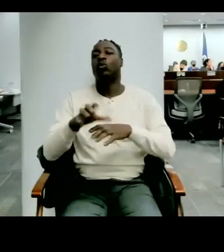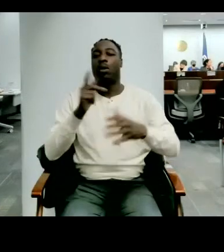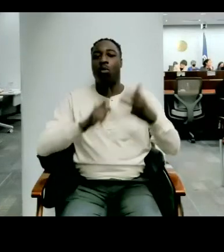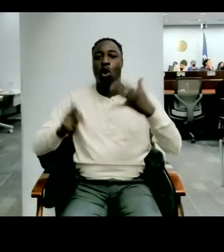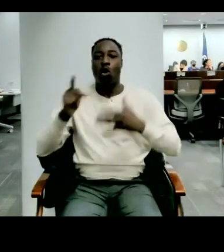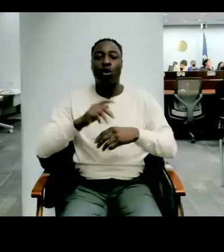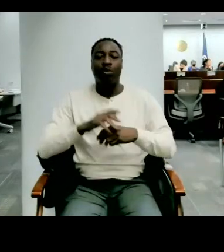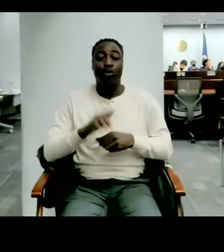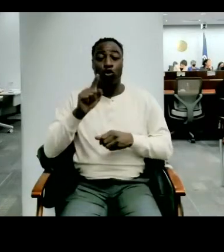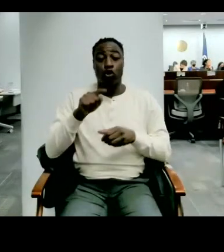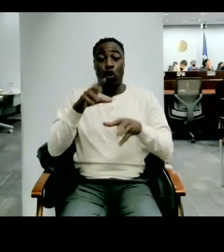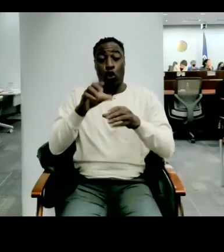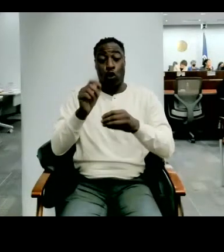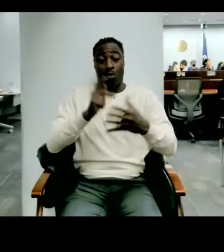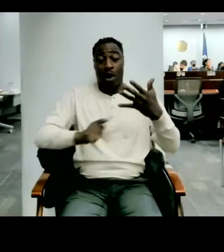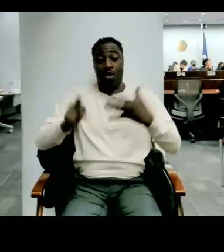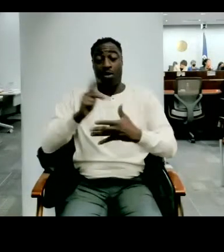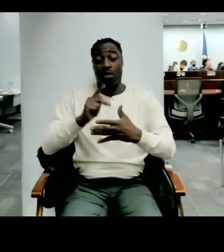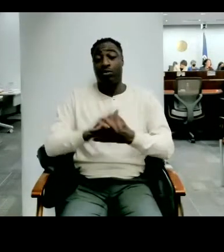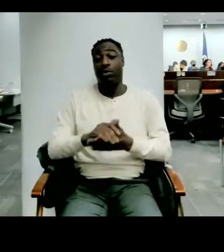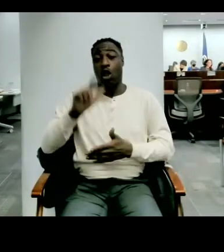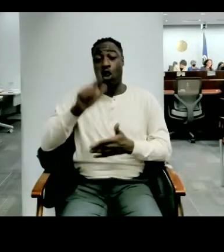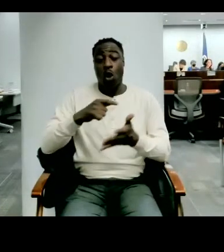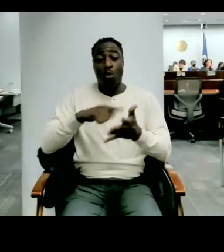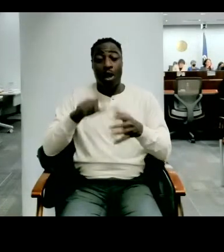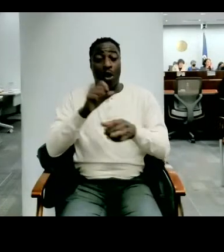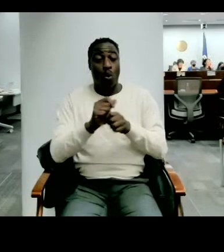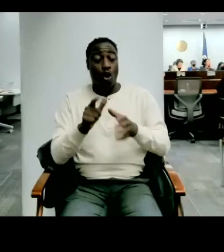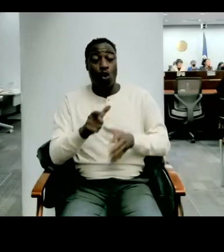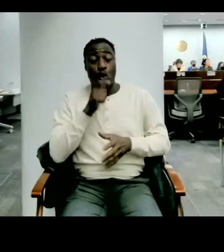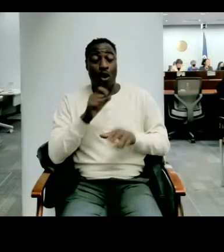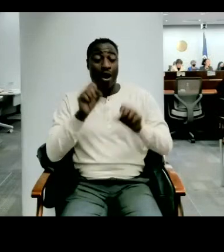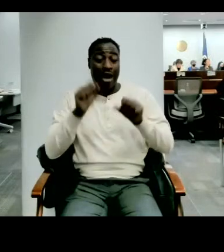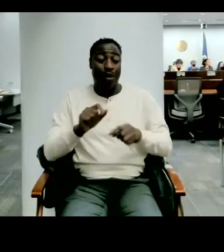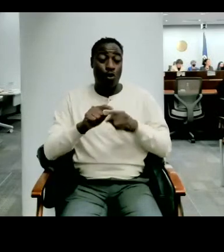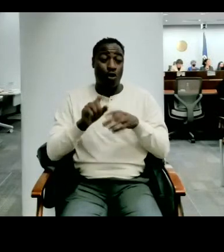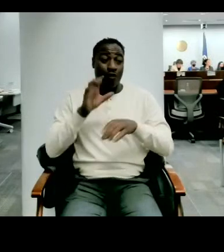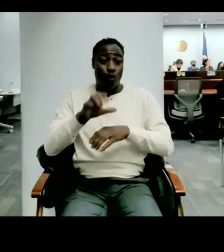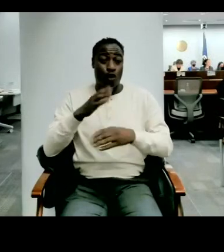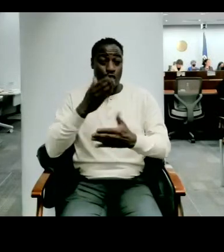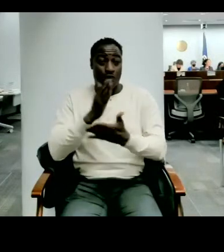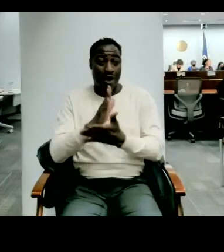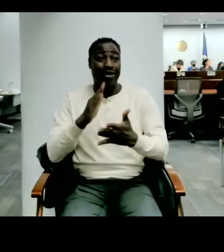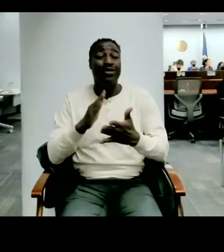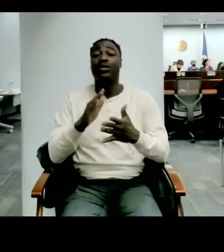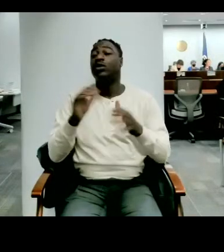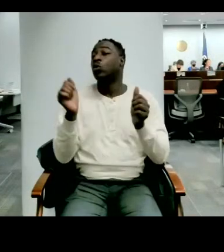This should include prioritizing low paid workers less able to enforce their rights in the absence of agency engagement.